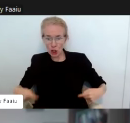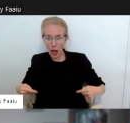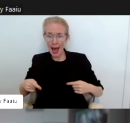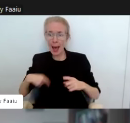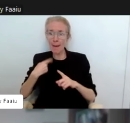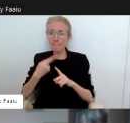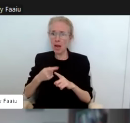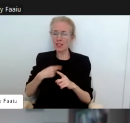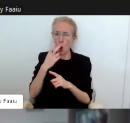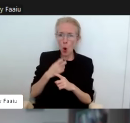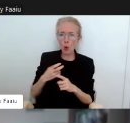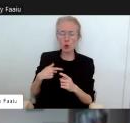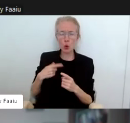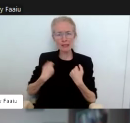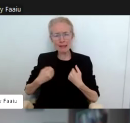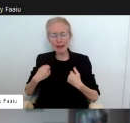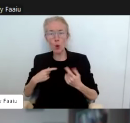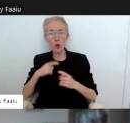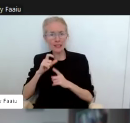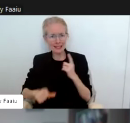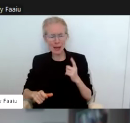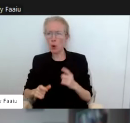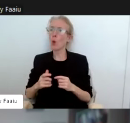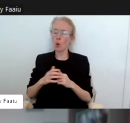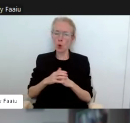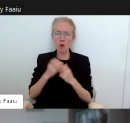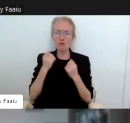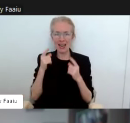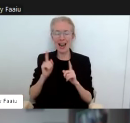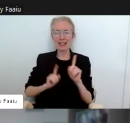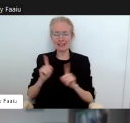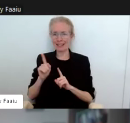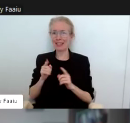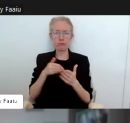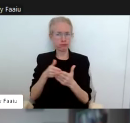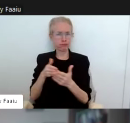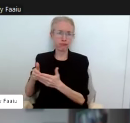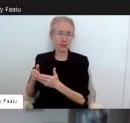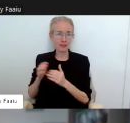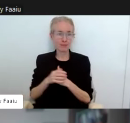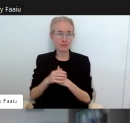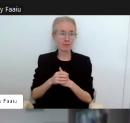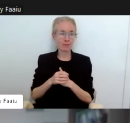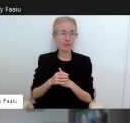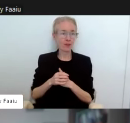As the consultant City Infinity says, "A tiny piece of detail can